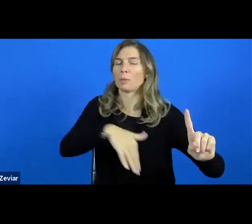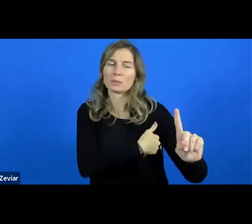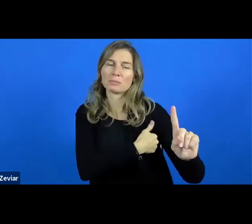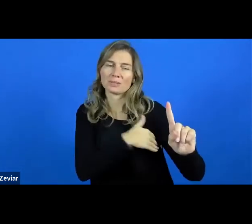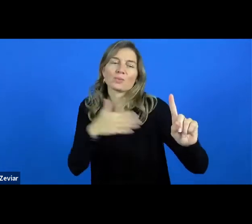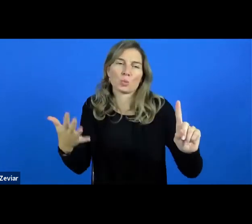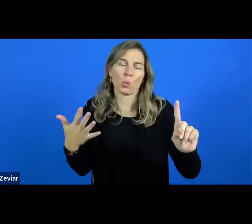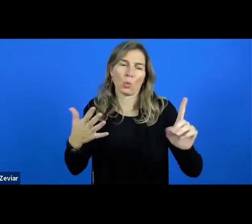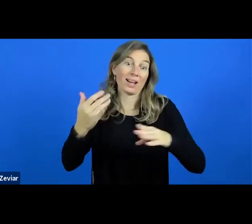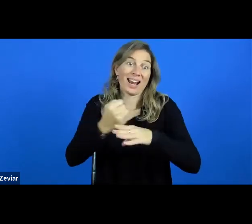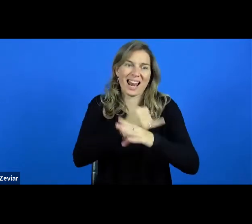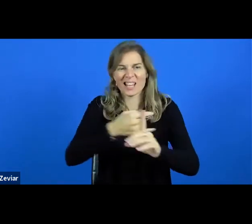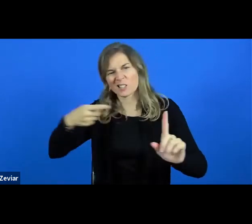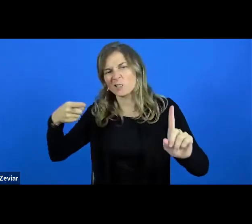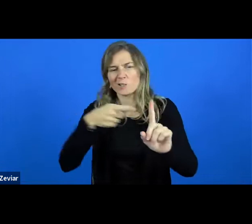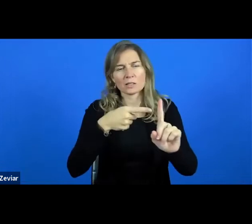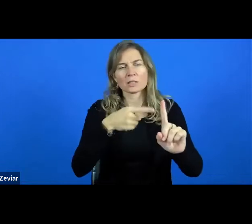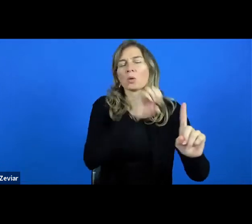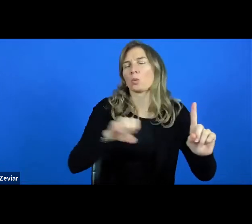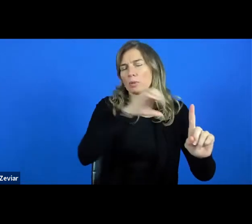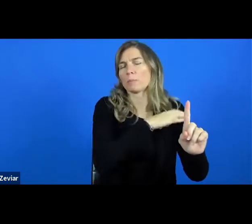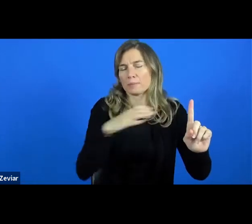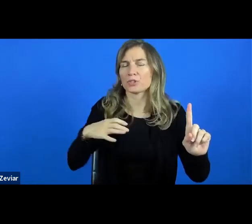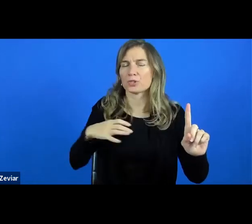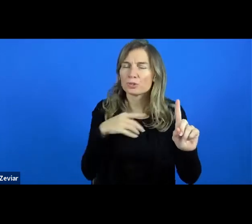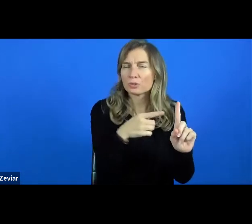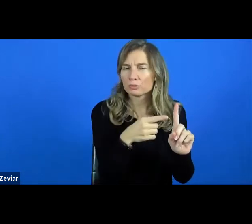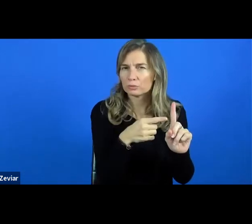this will be the commission because you send [INAUDILBE]